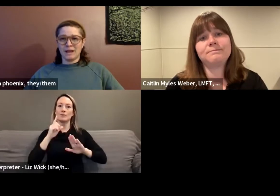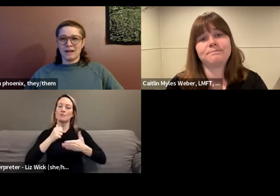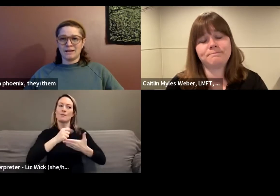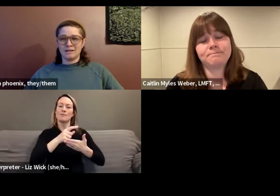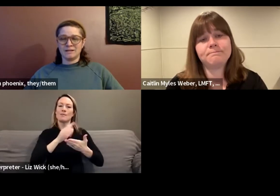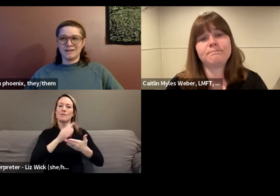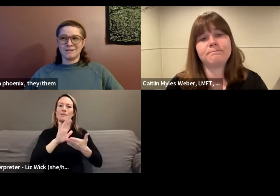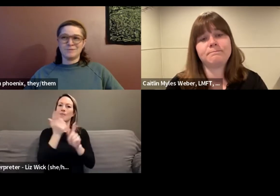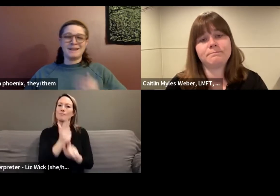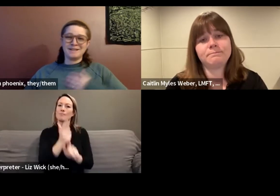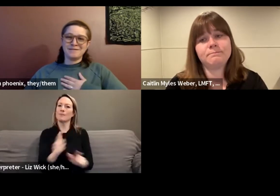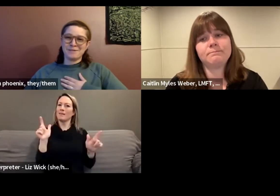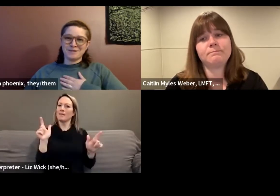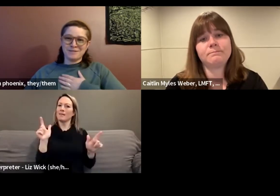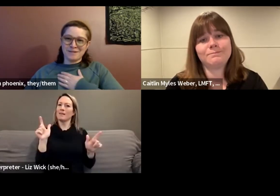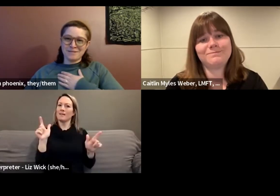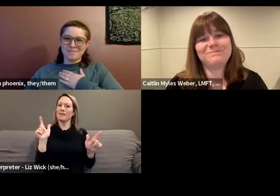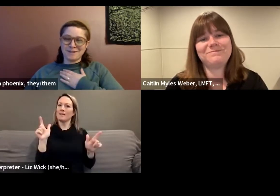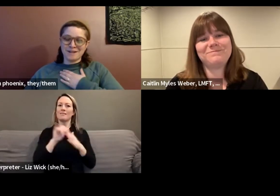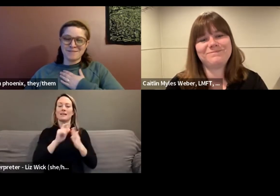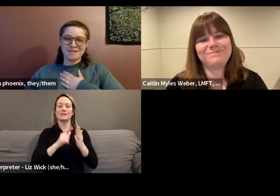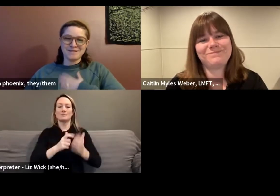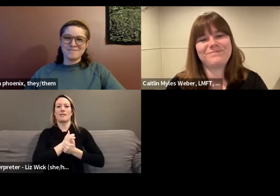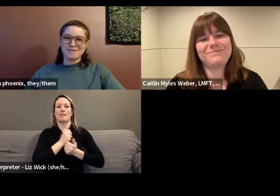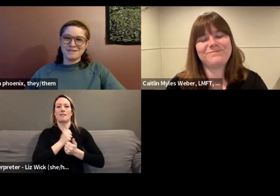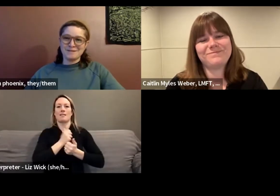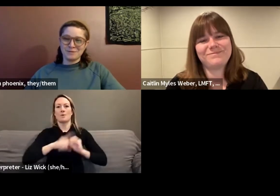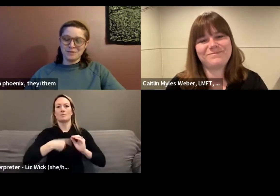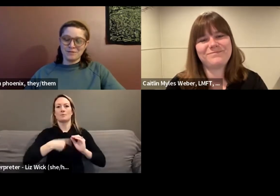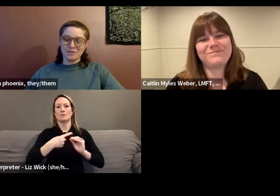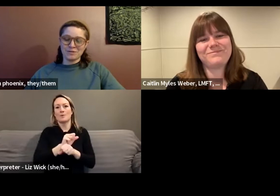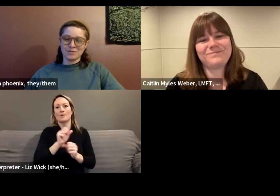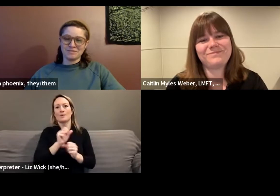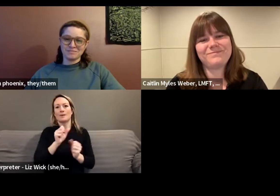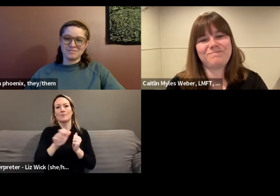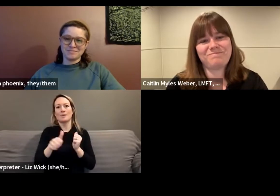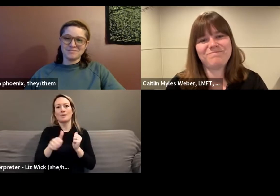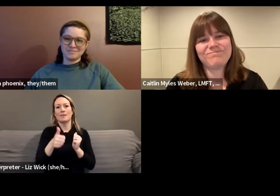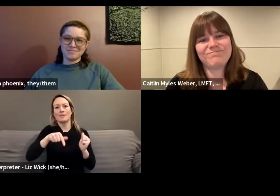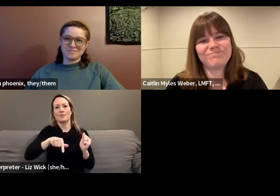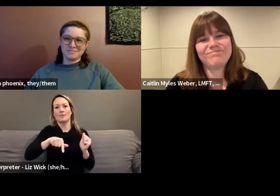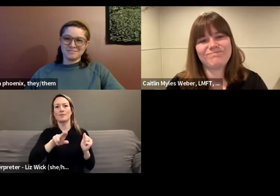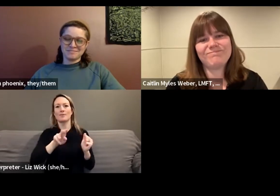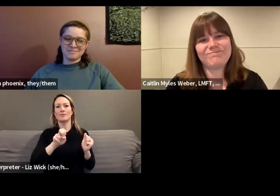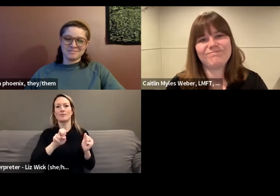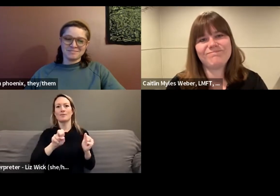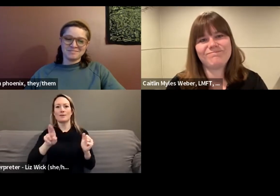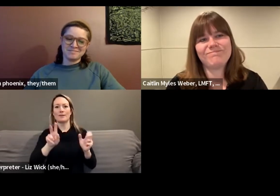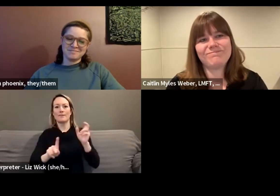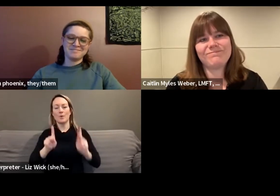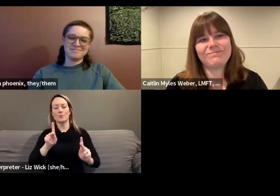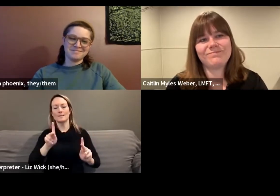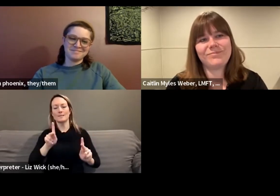and that's what I love most about working with other queer folks. Cool, thank you.